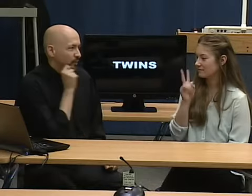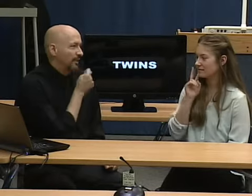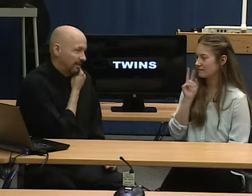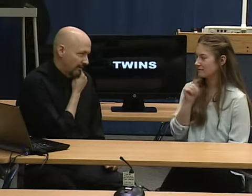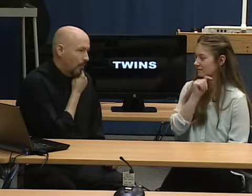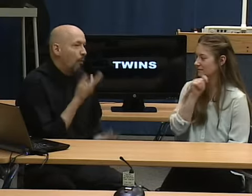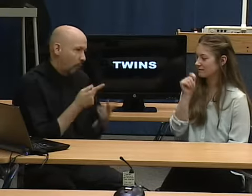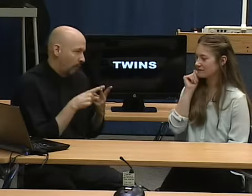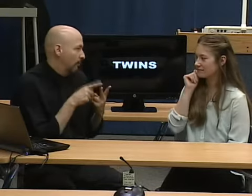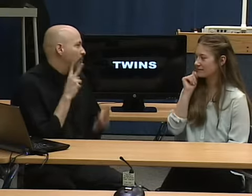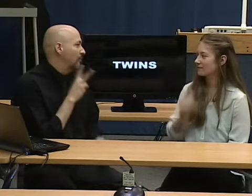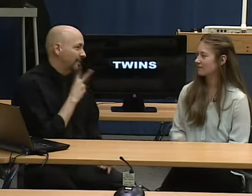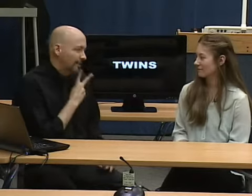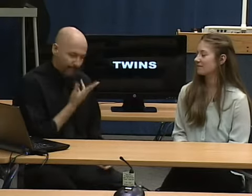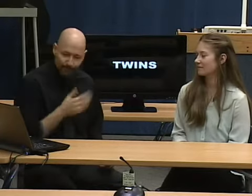"Twins." Yes, can sign with either handshape.